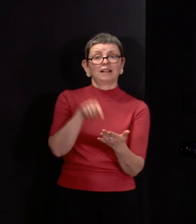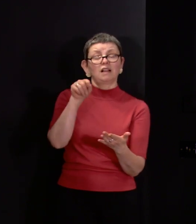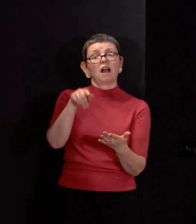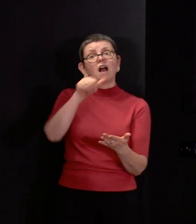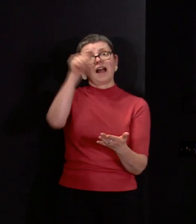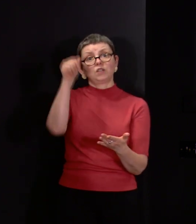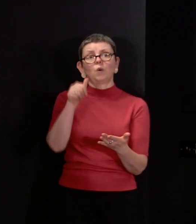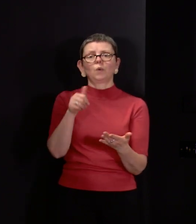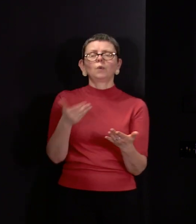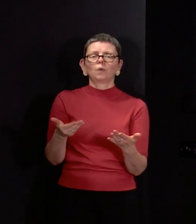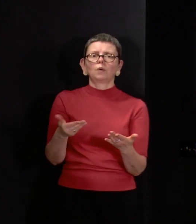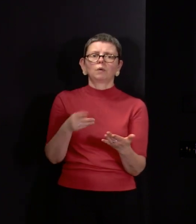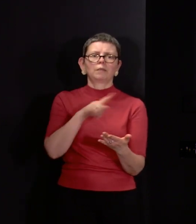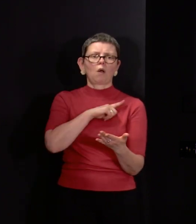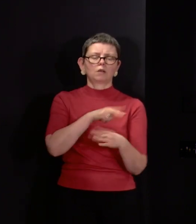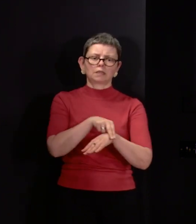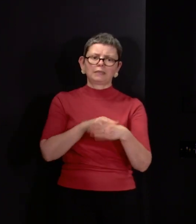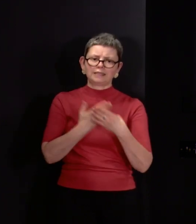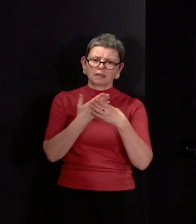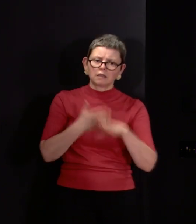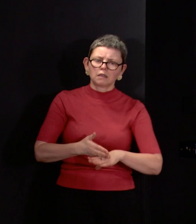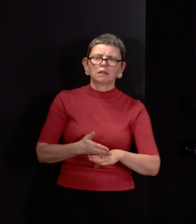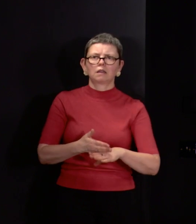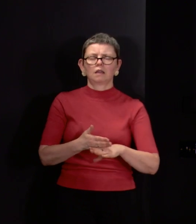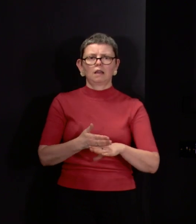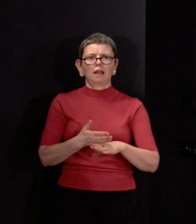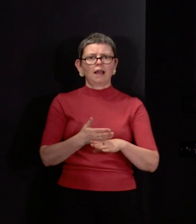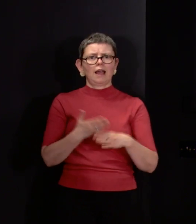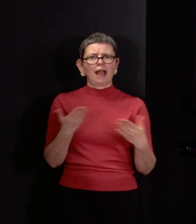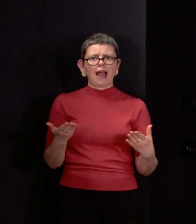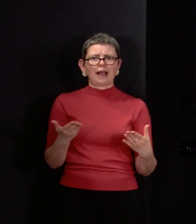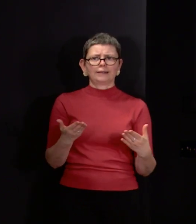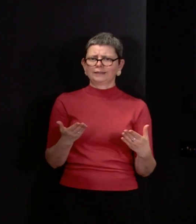on the police service, given the variance in human conduct that exists right across